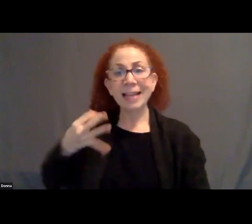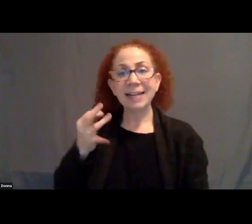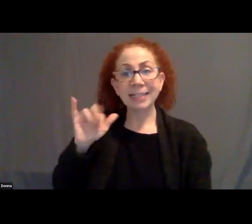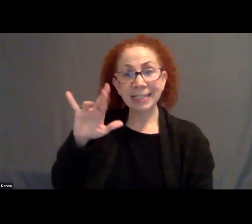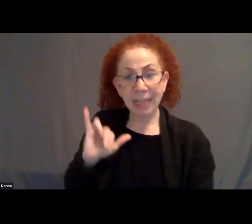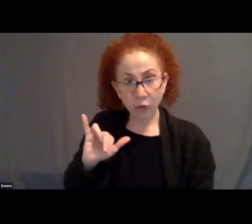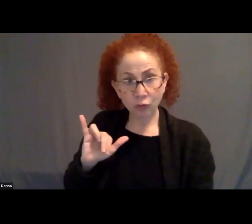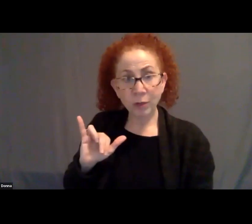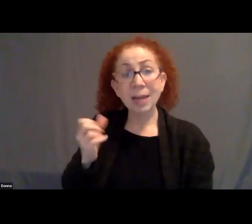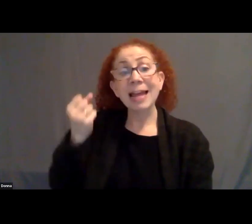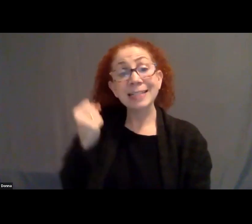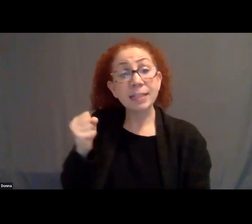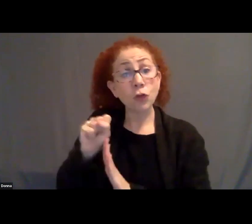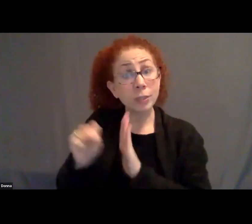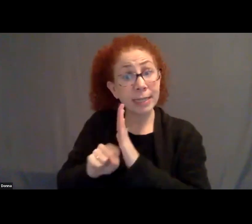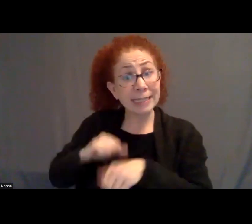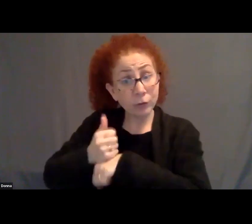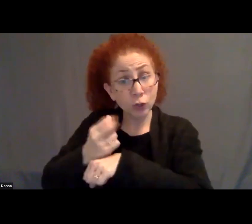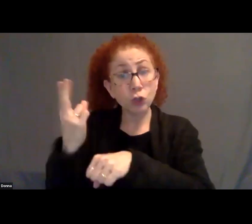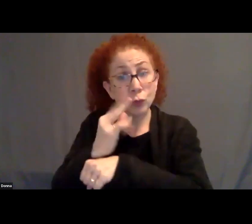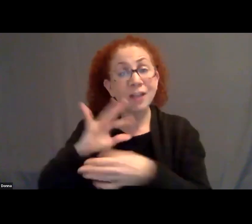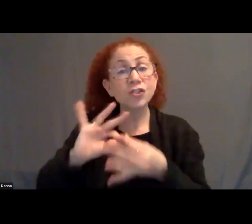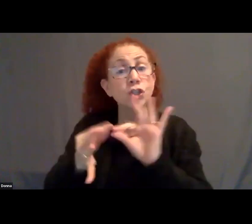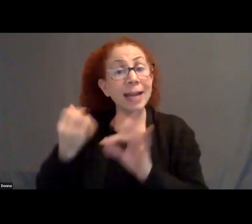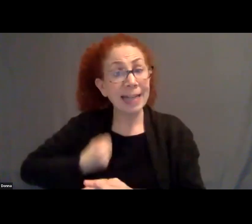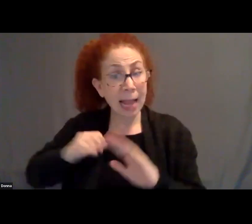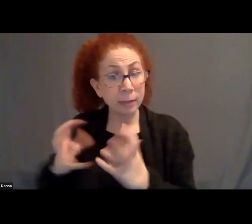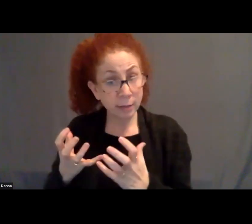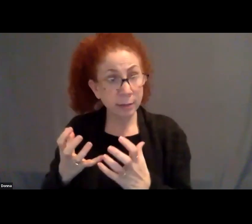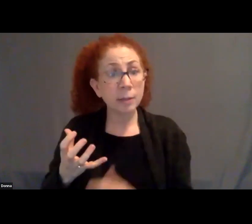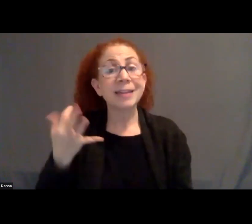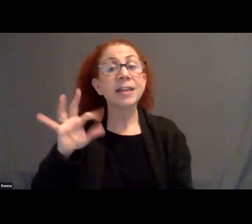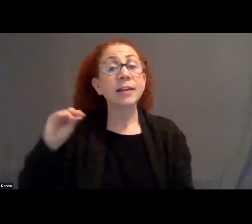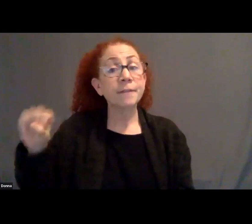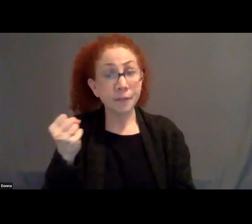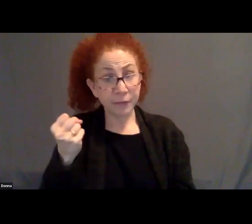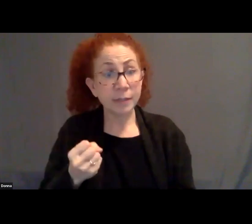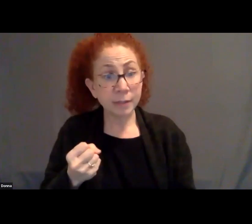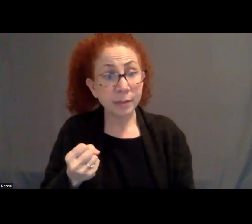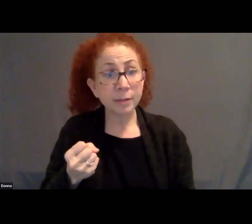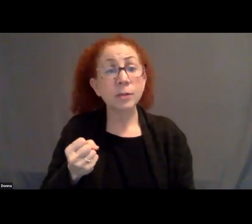when southern states instituted the use of chain gangs, in the 1950s, when these states formally